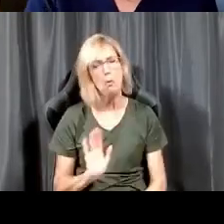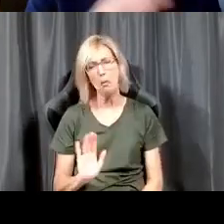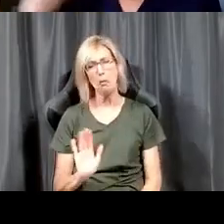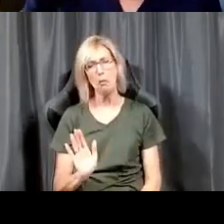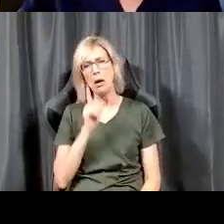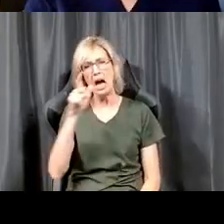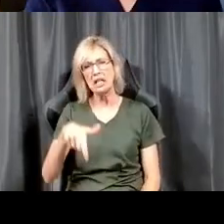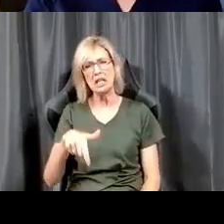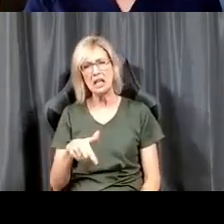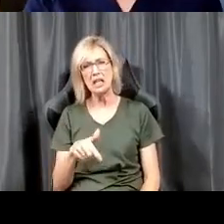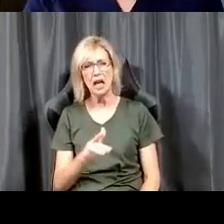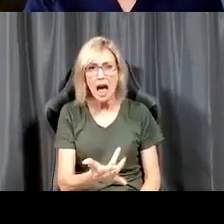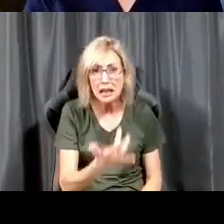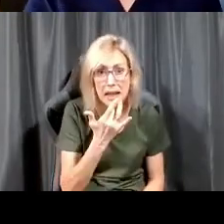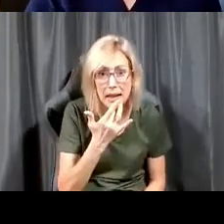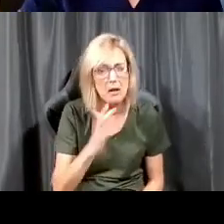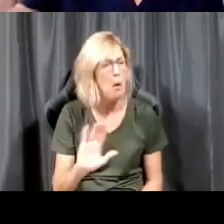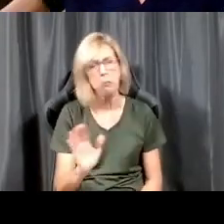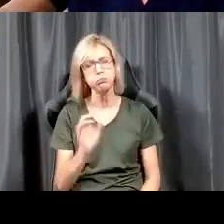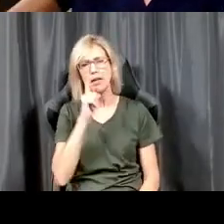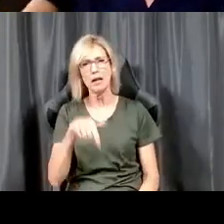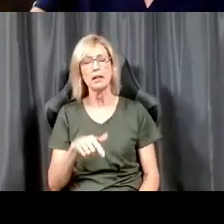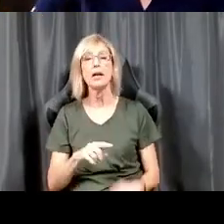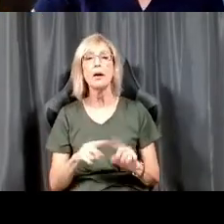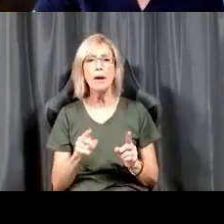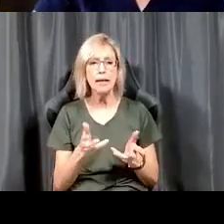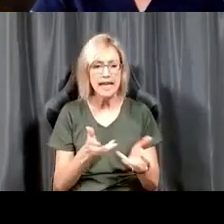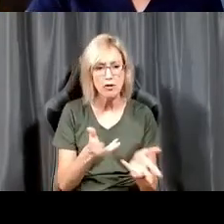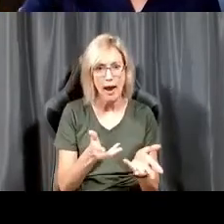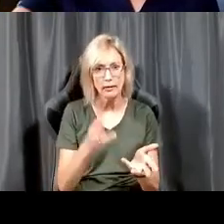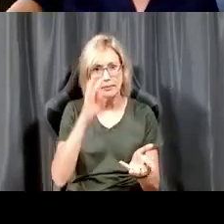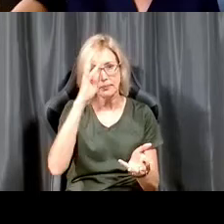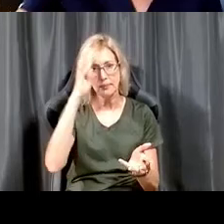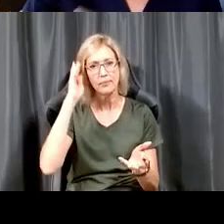They don't have to taste it. They just have to interact with it. We're going to talk about it.